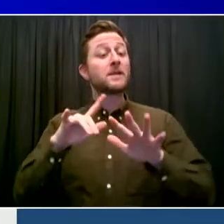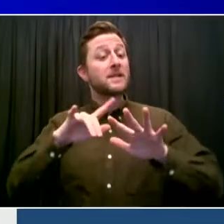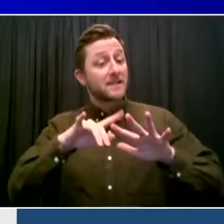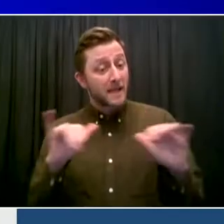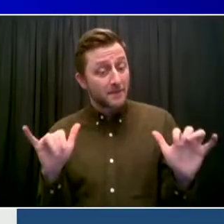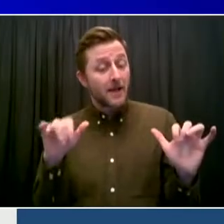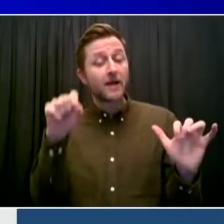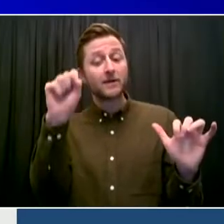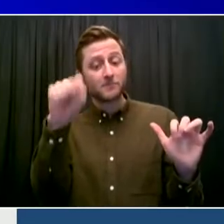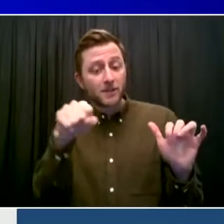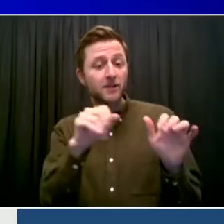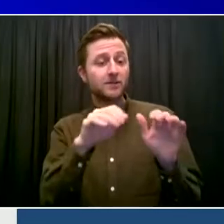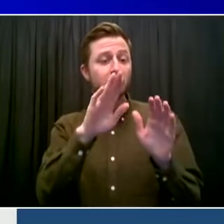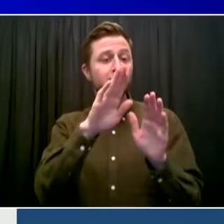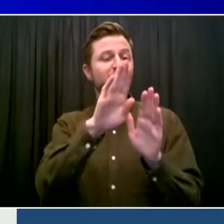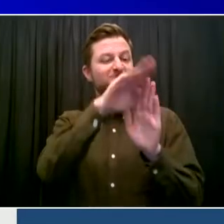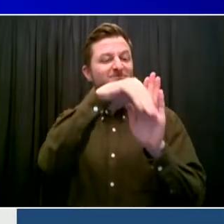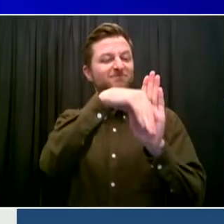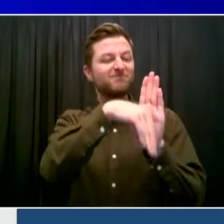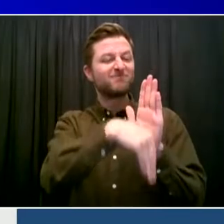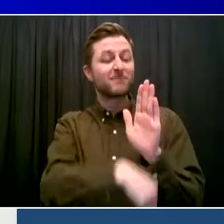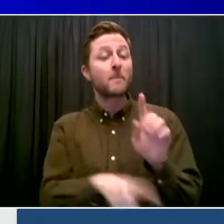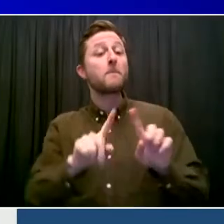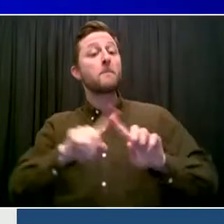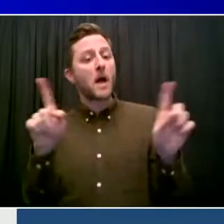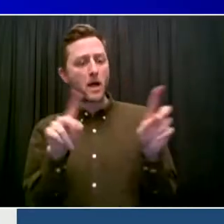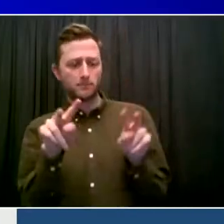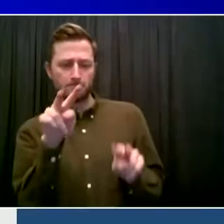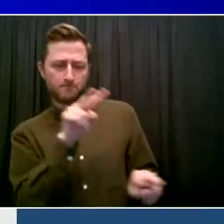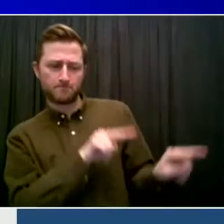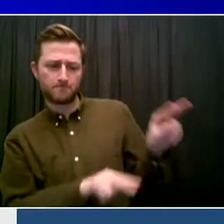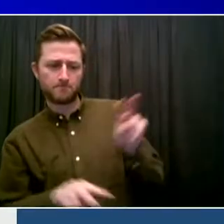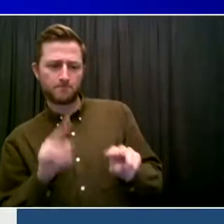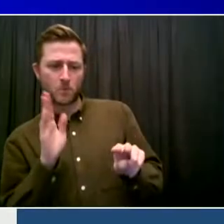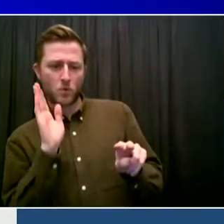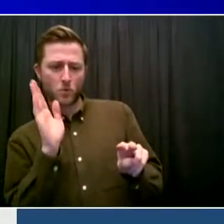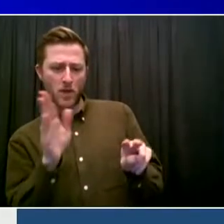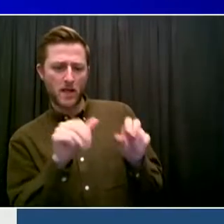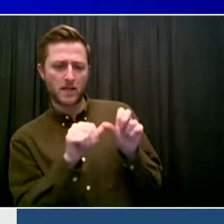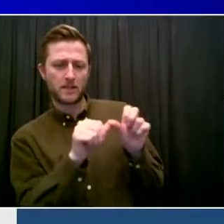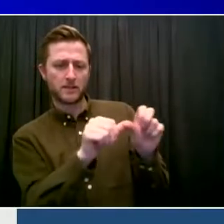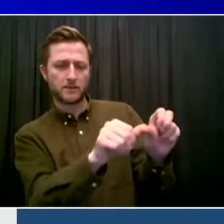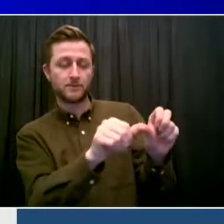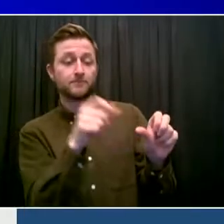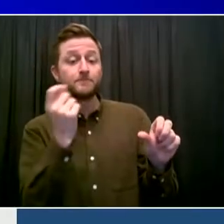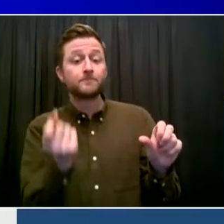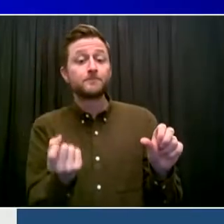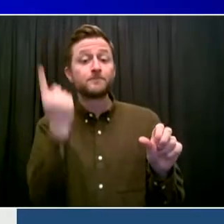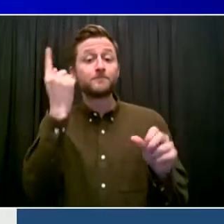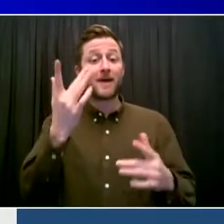RESILIENT AND NEW YORKERS. WE WILL CONTINUE TO MONITOR THIS